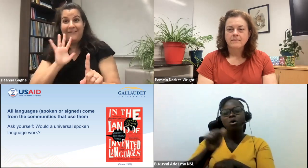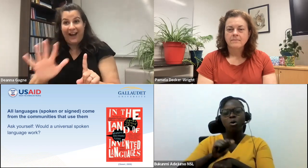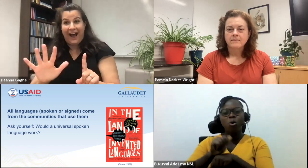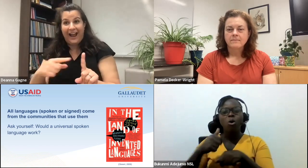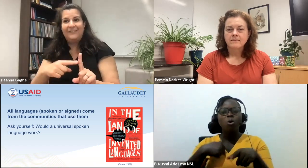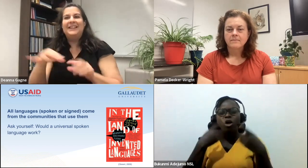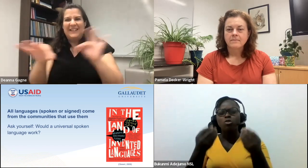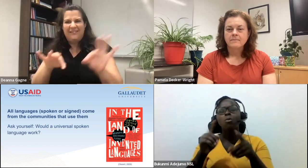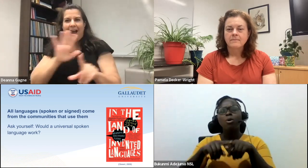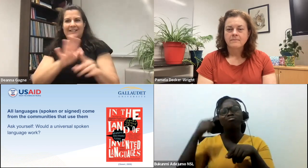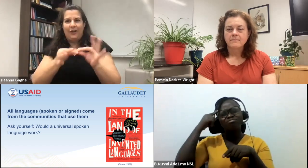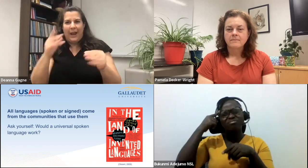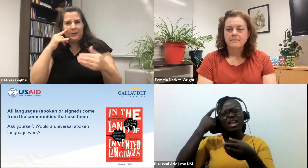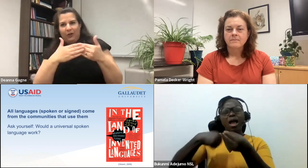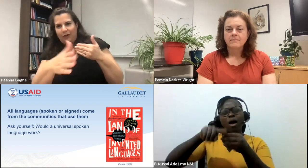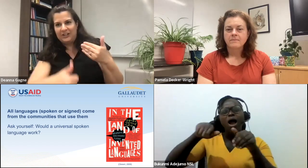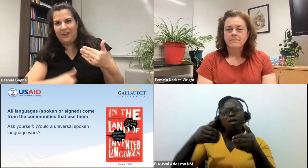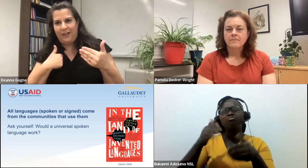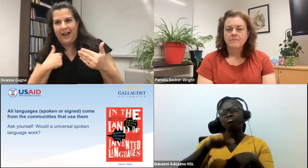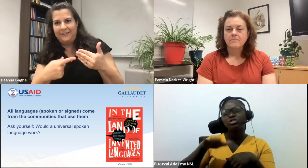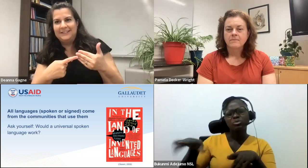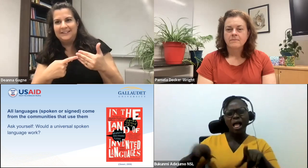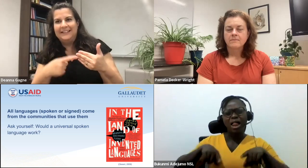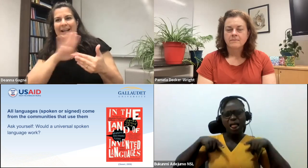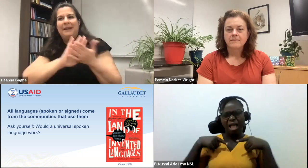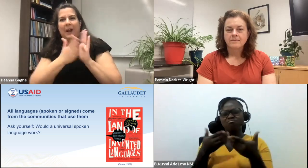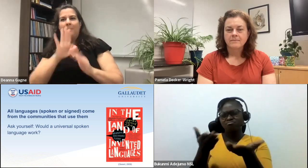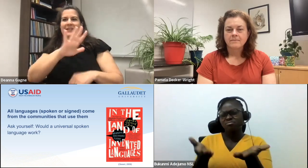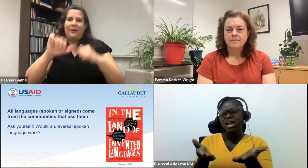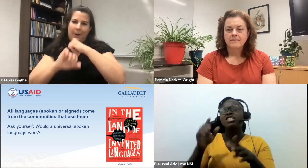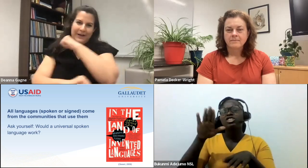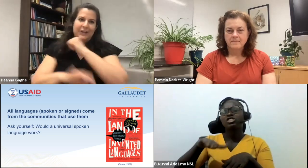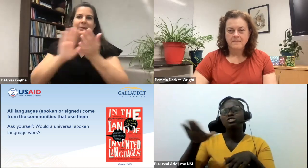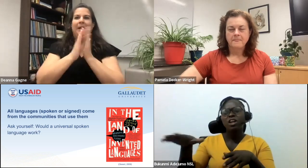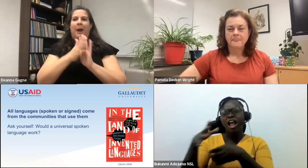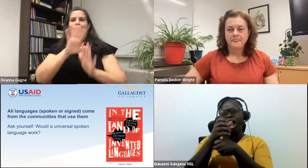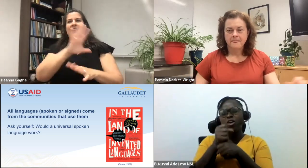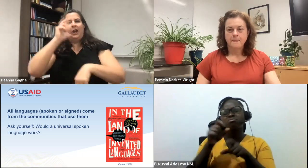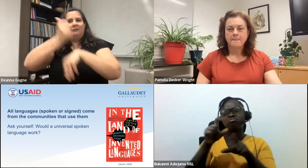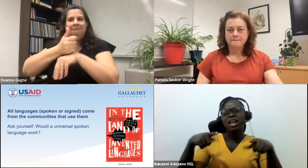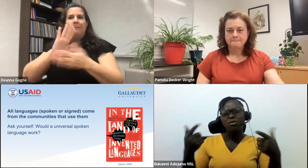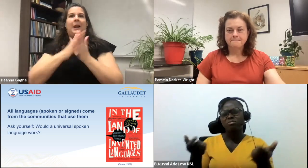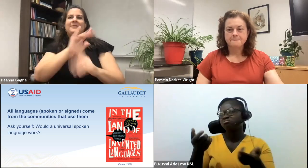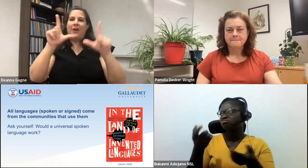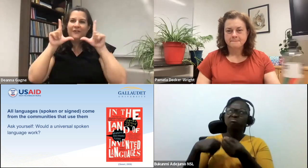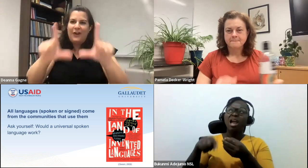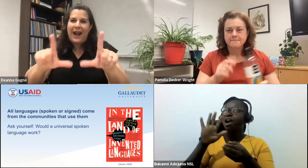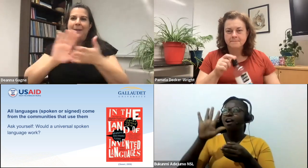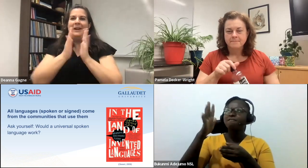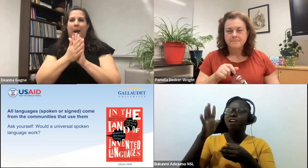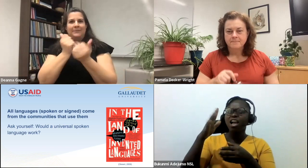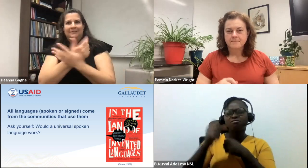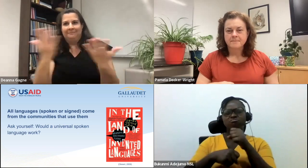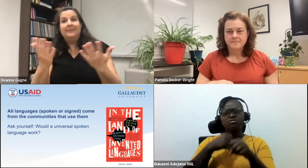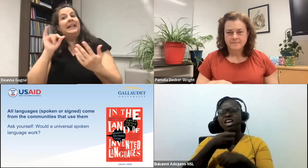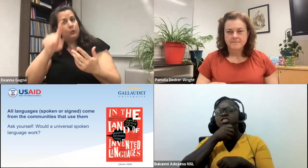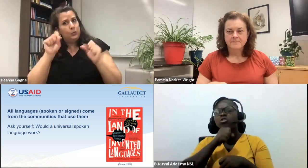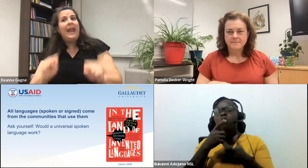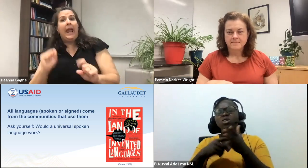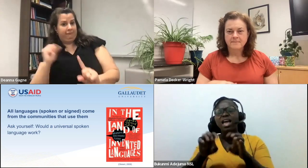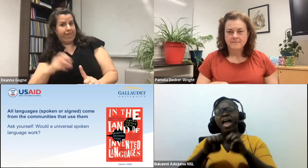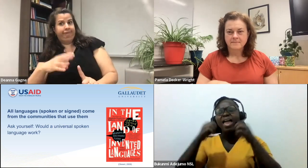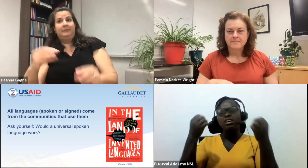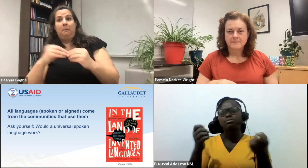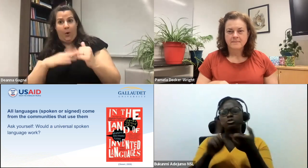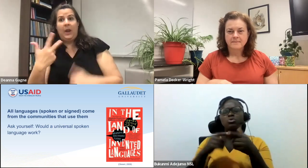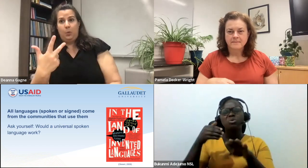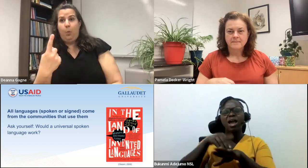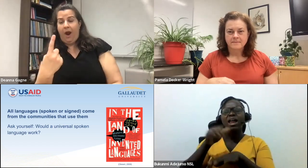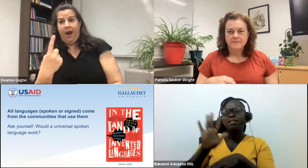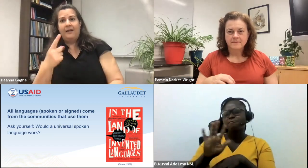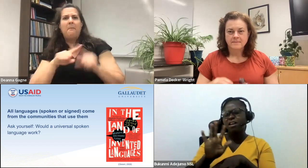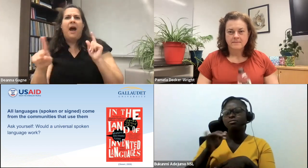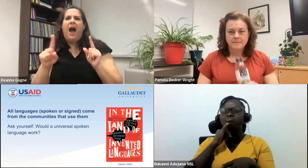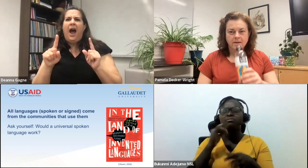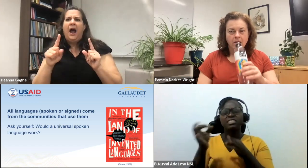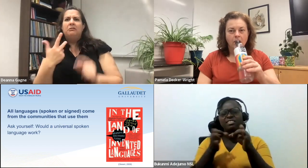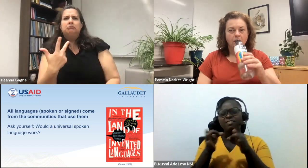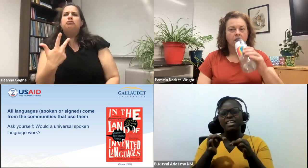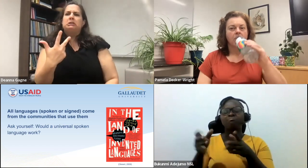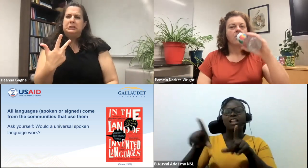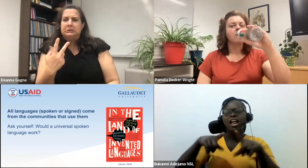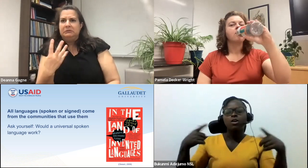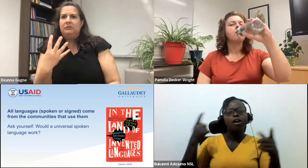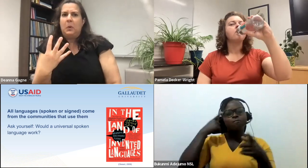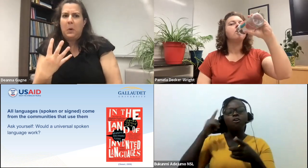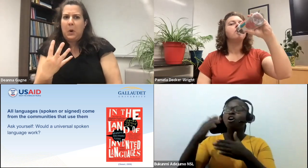What they're exposed to by 5, is going to define their language use for the rest of their life that becomes their foundational language that becomes the way they frame the world, and the way they frame anything, you can expose them to more than one language.